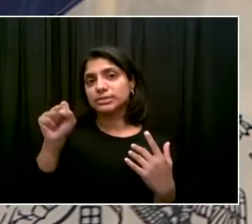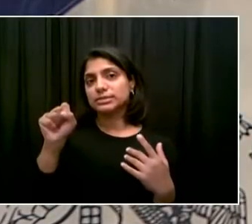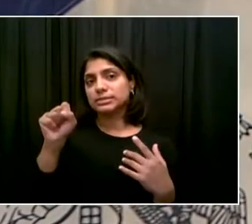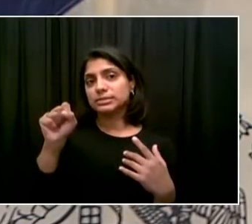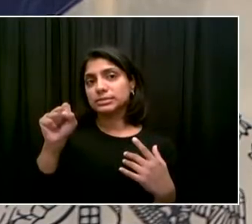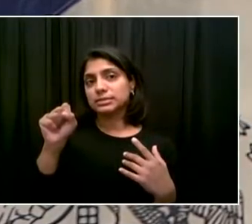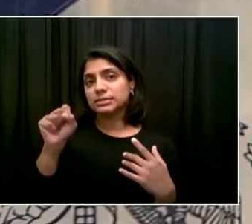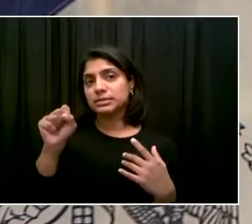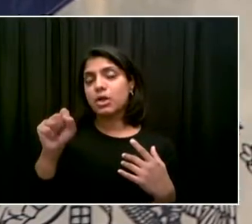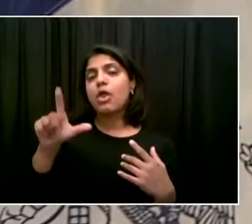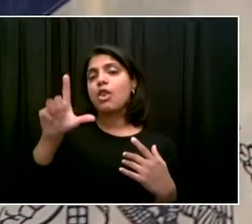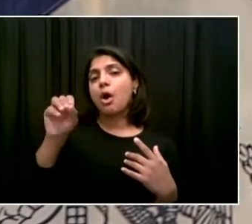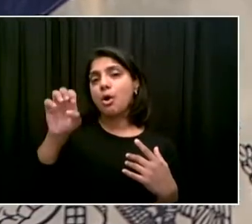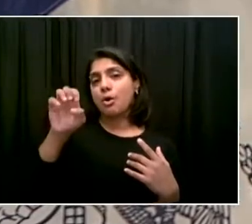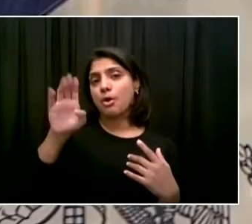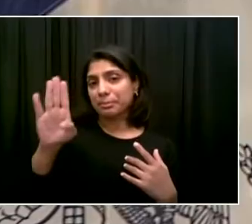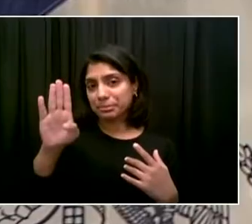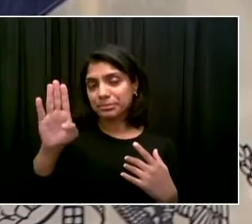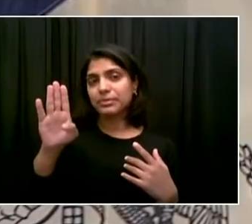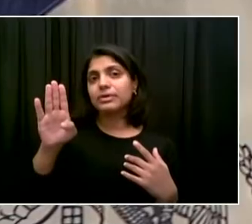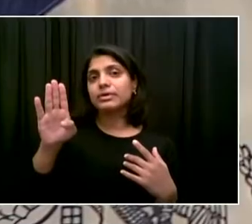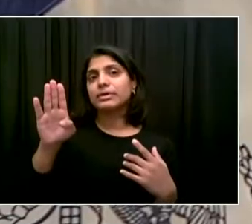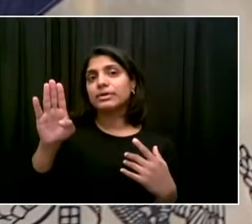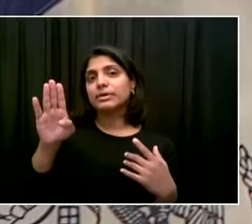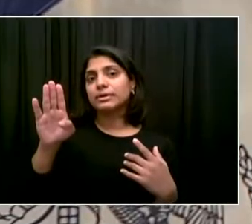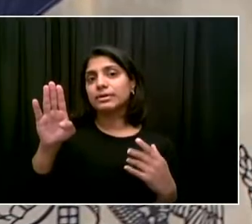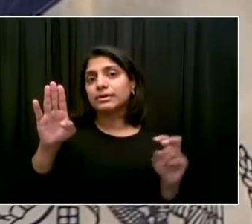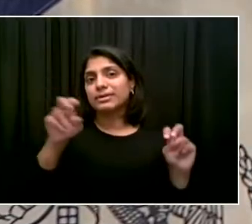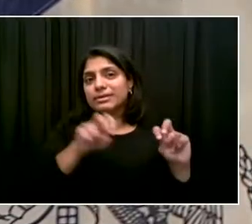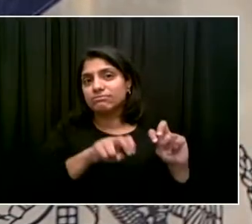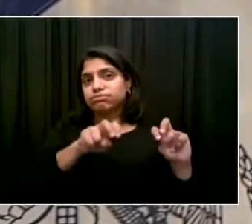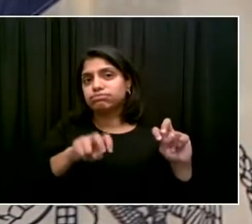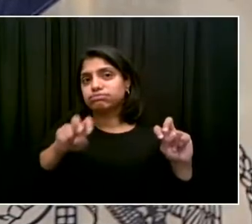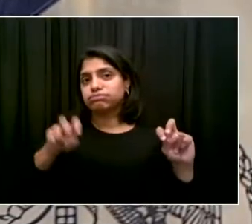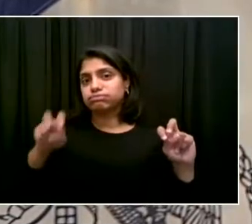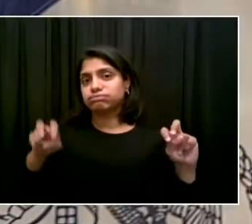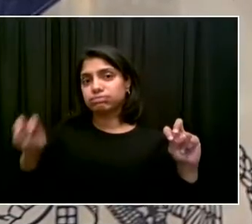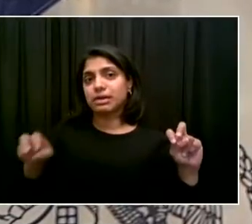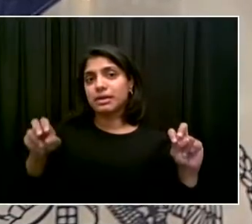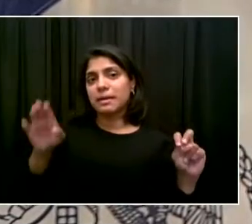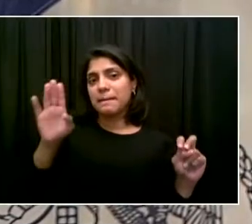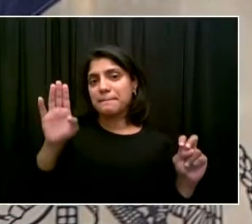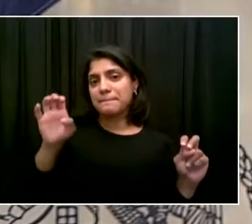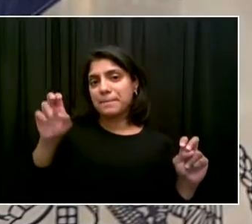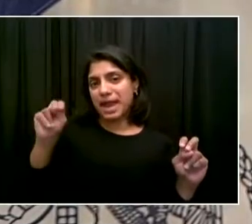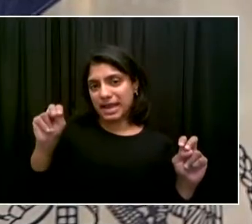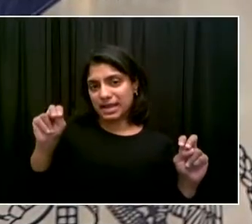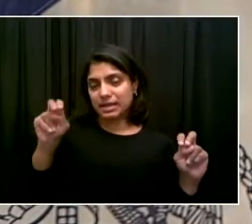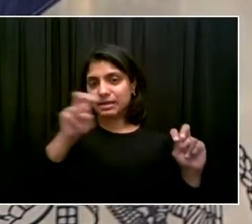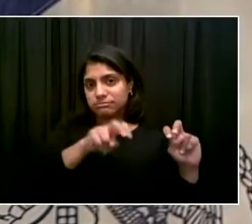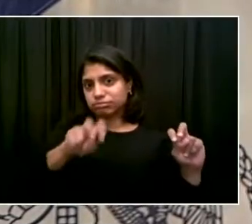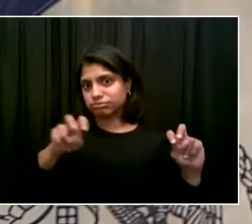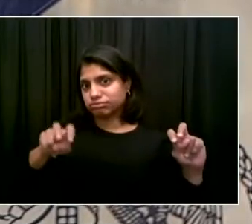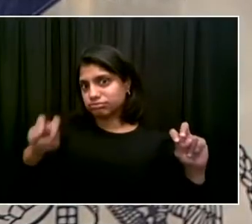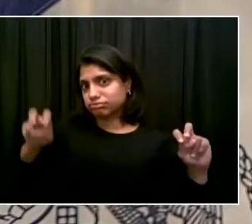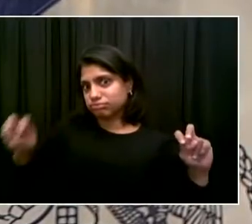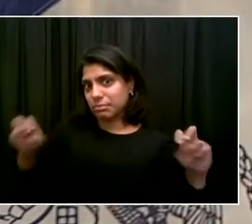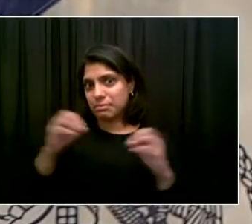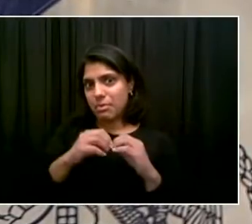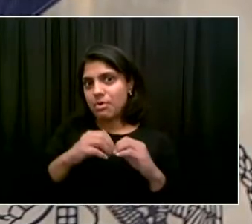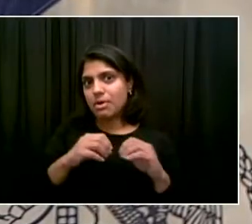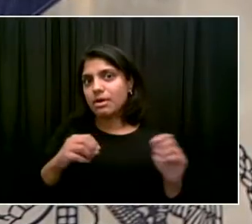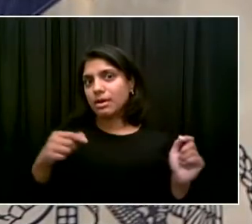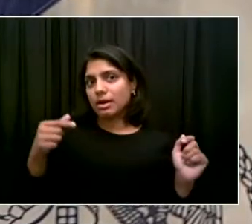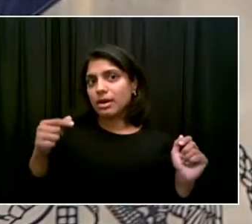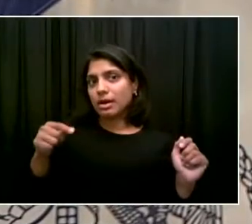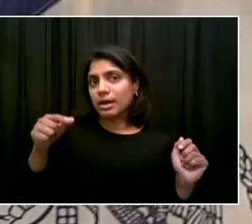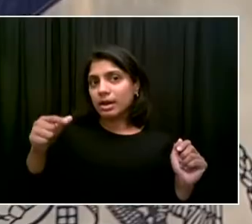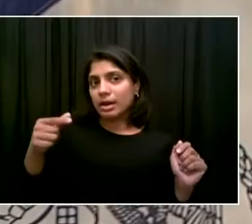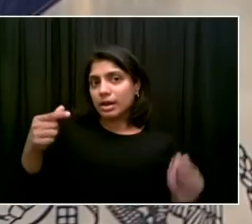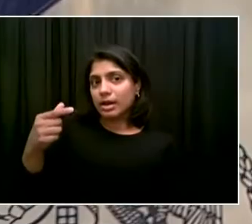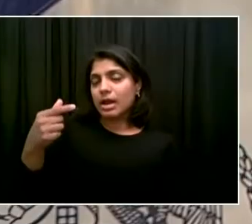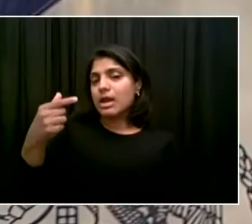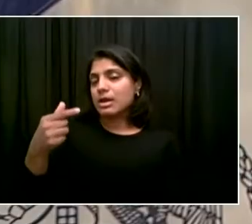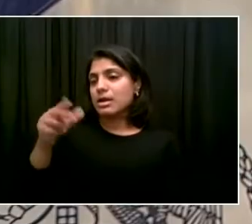DORIS RACHEL LOEB